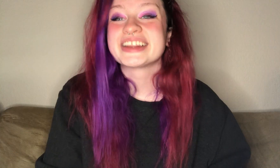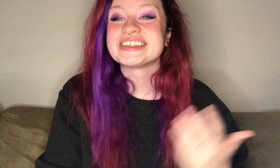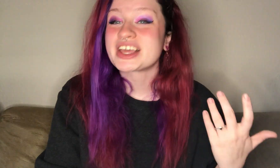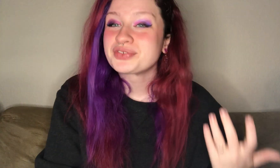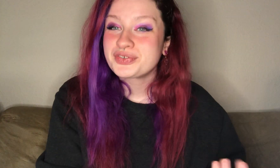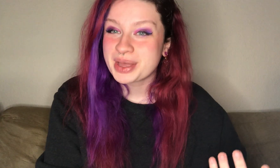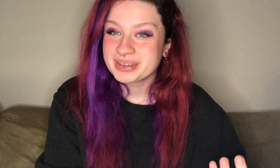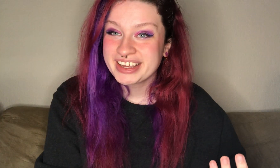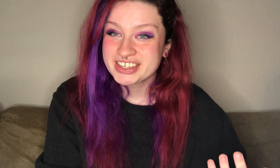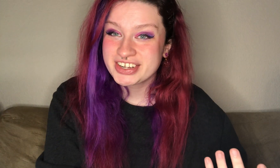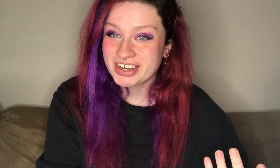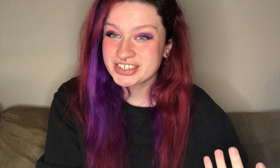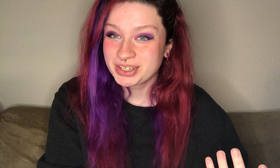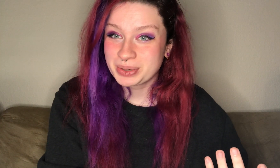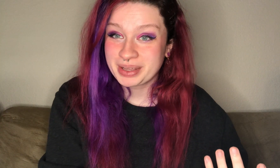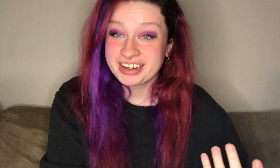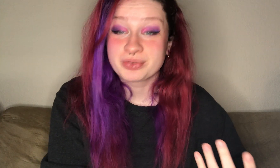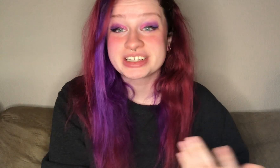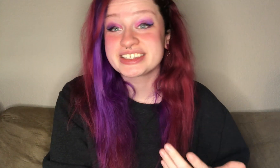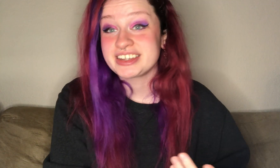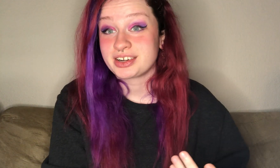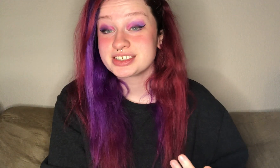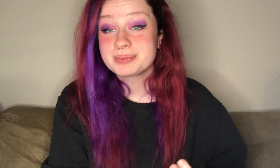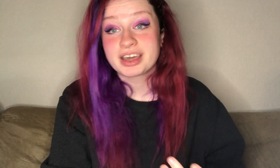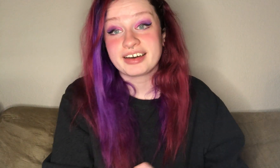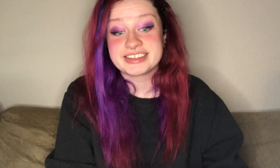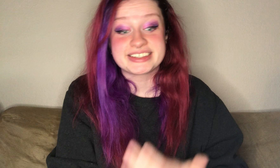the sign for family has changed a little bit in recent years because